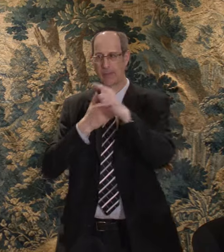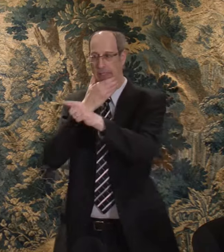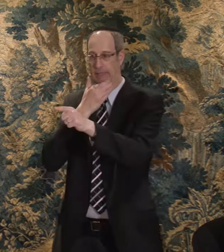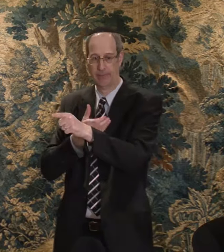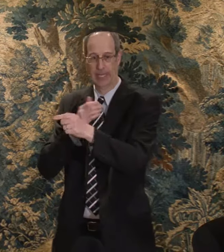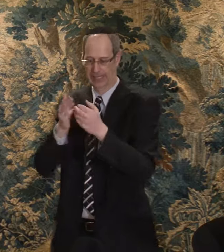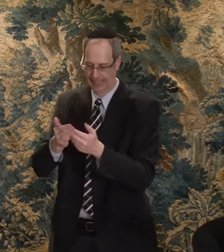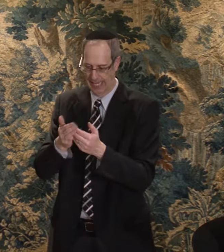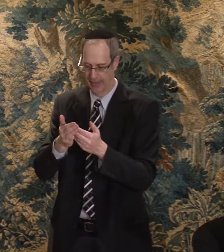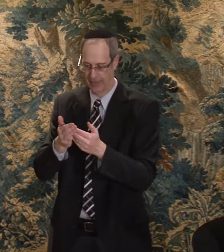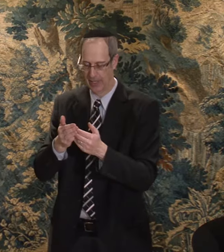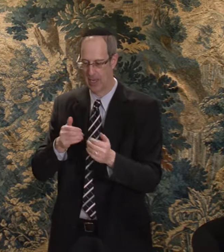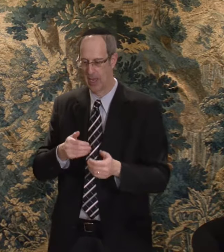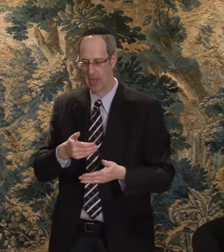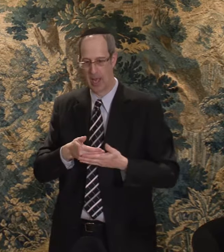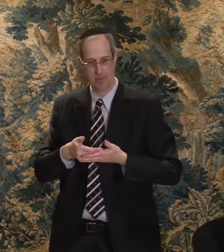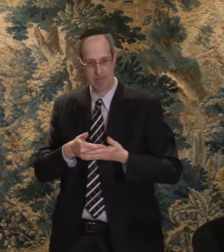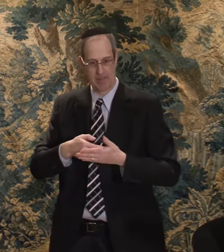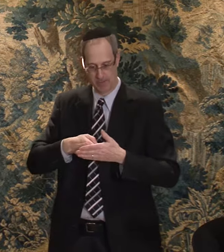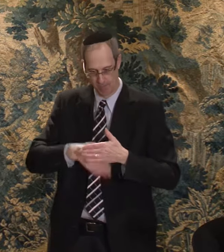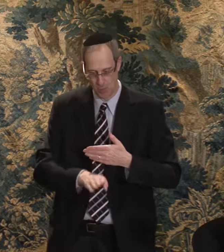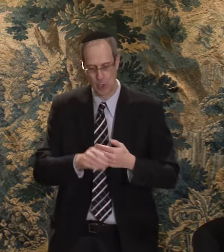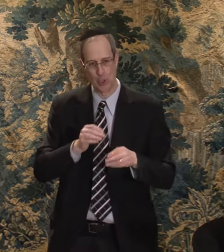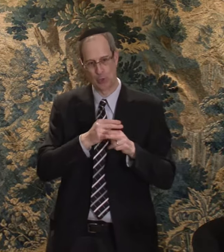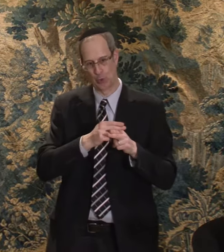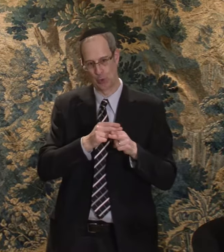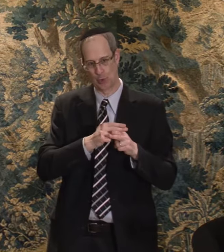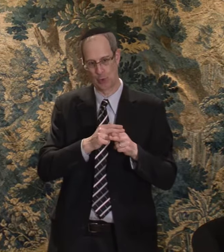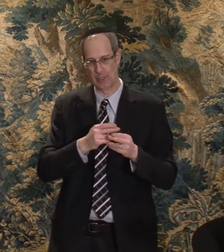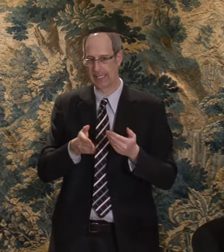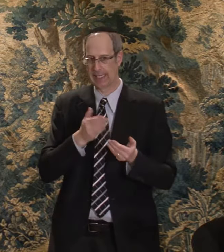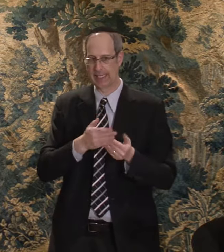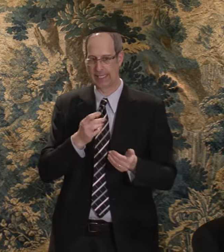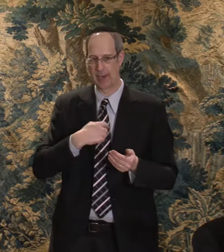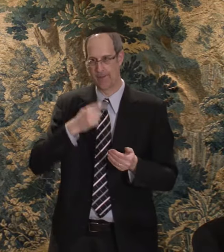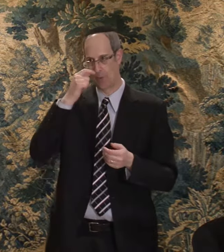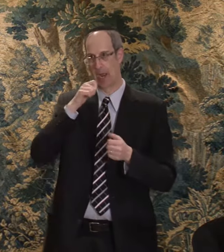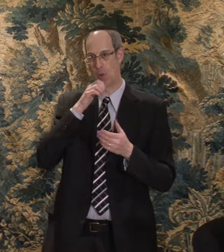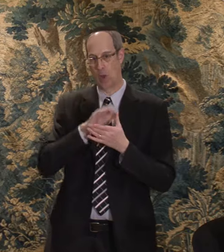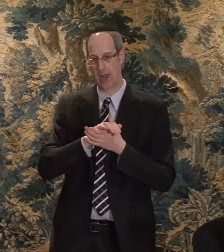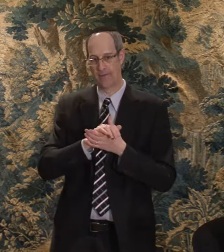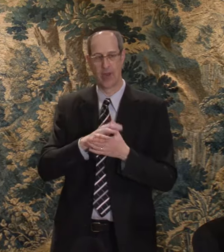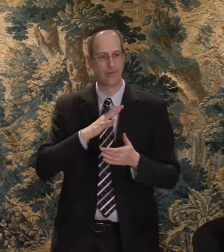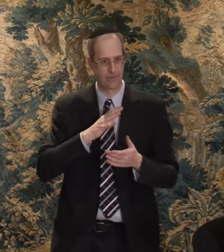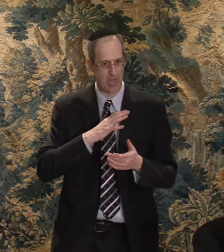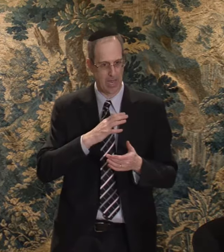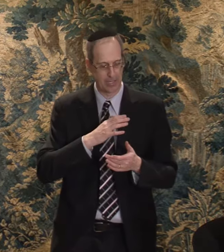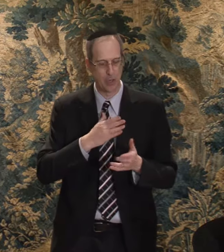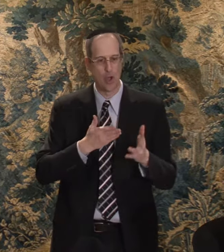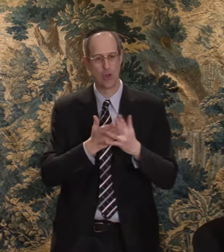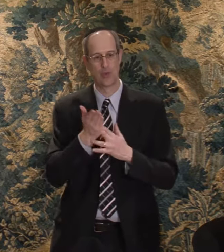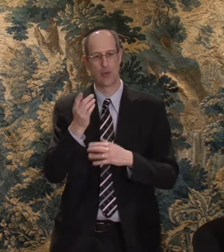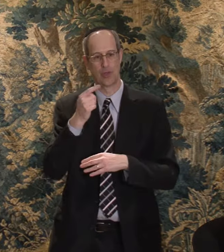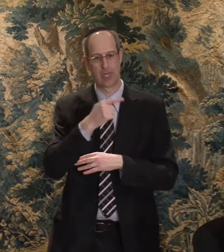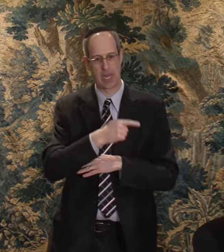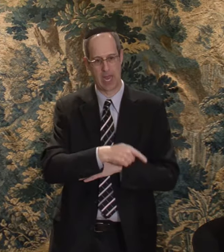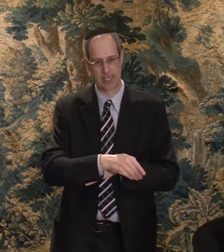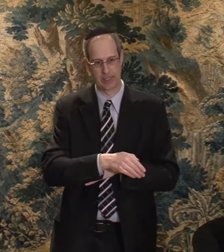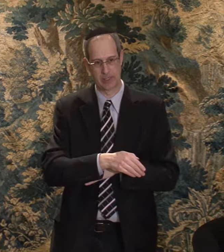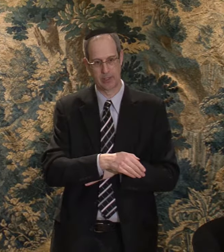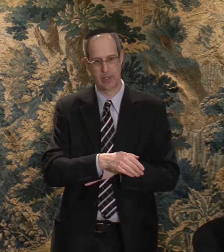soon and it should go easy for my wife fine during the night baby was born and